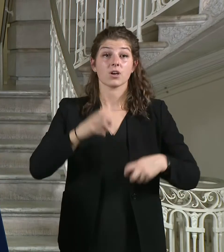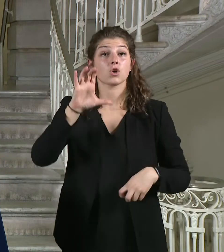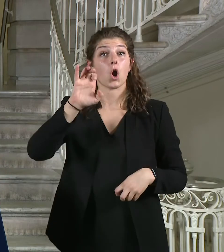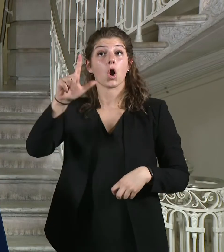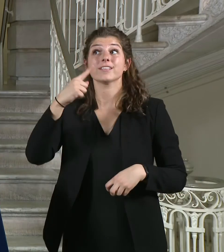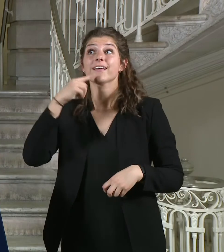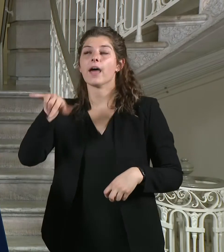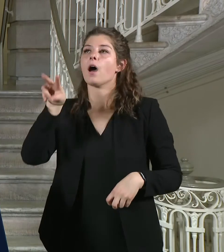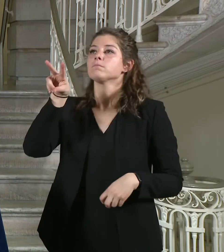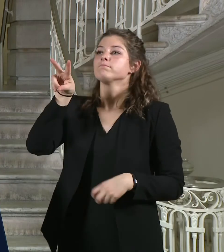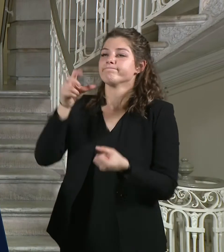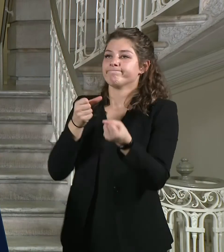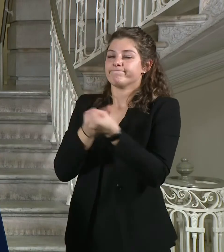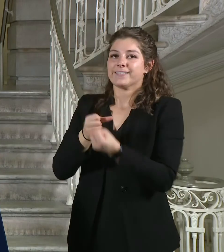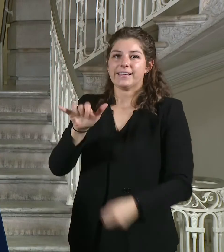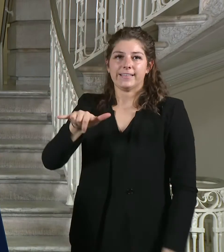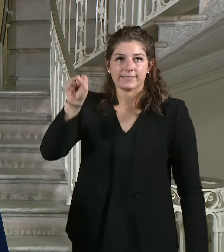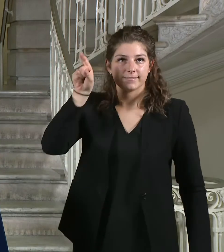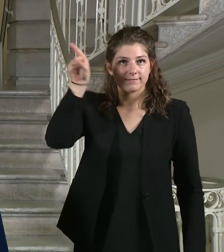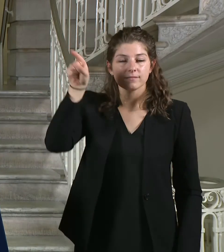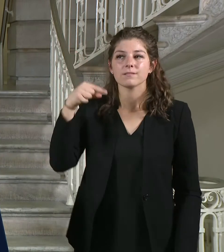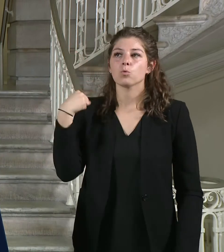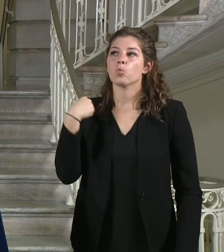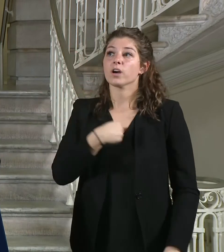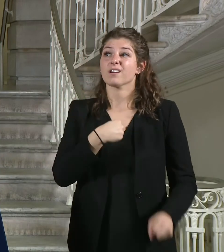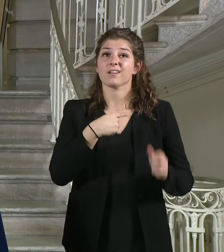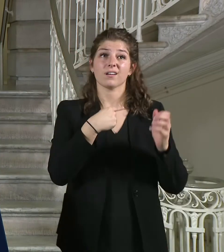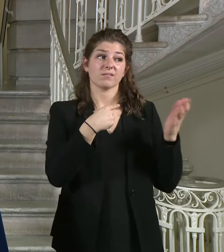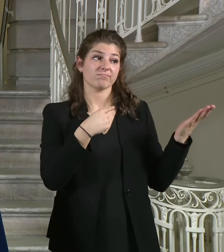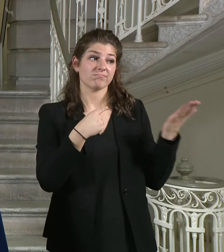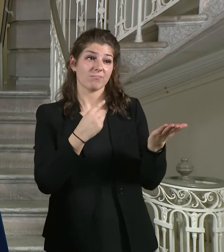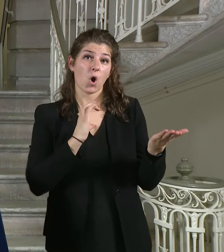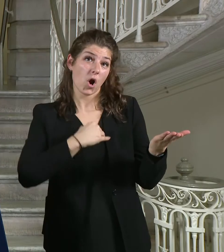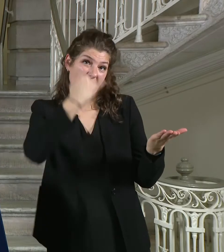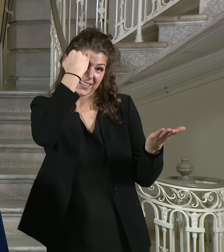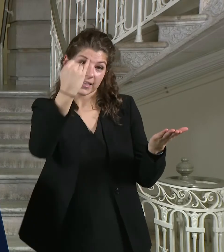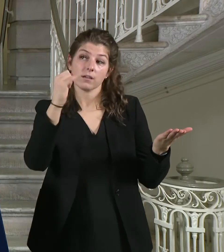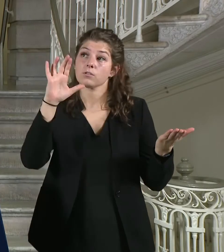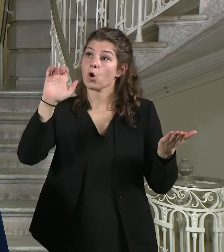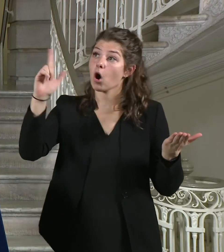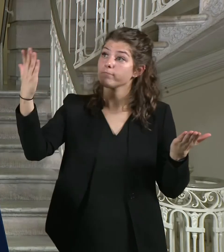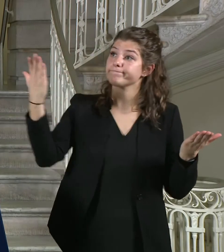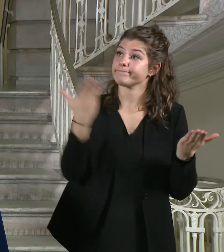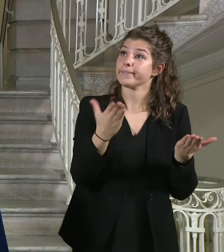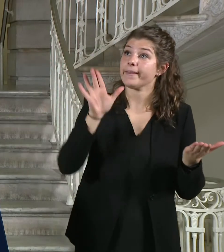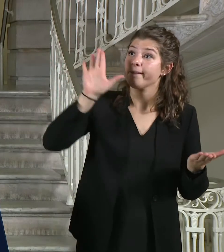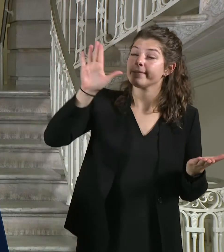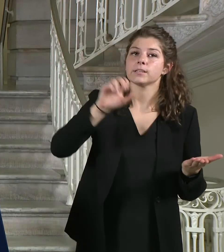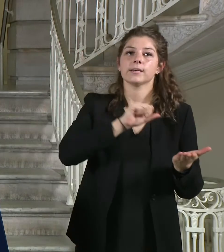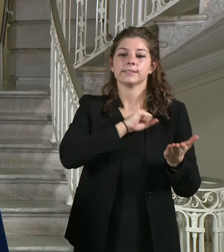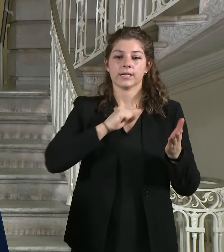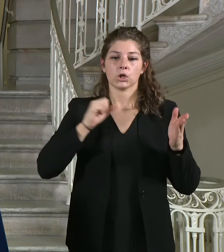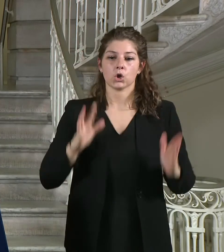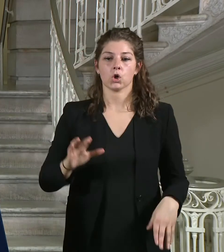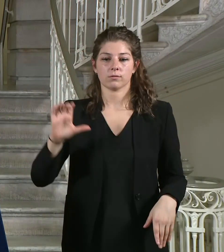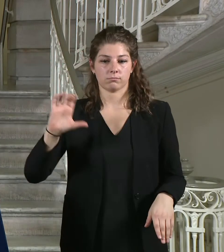PLANS . MUSIC TO